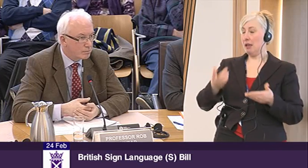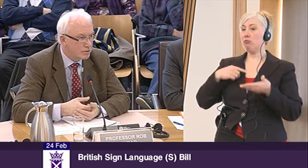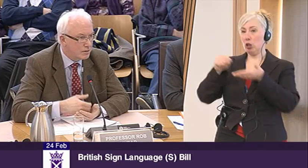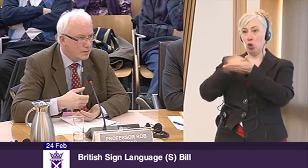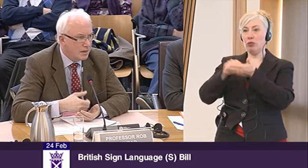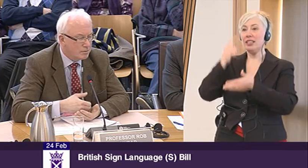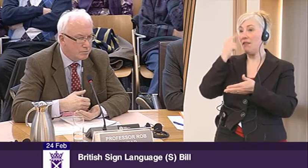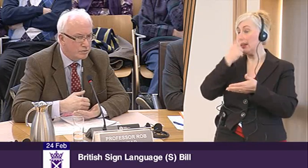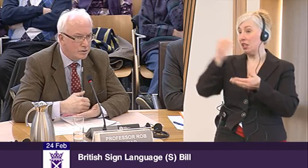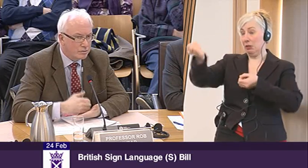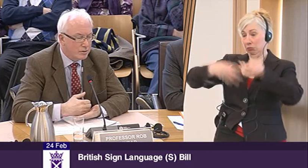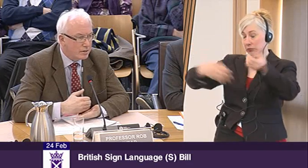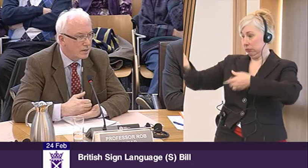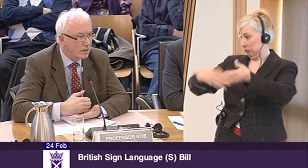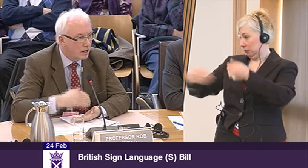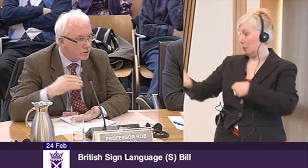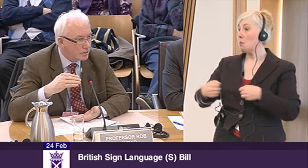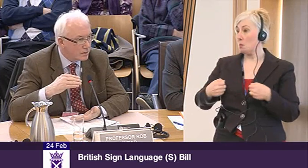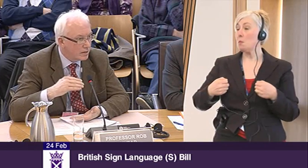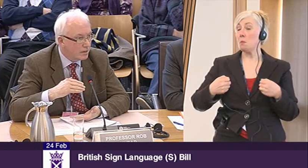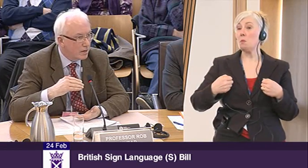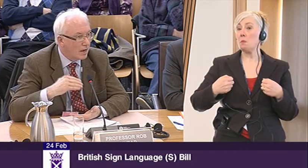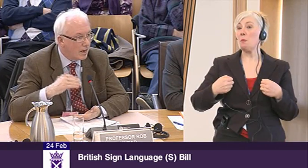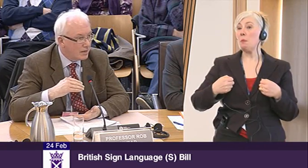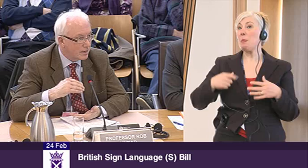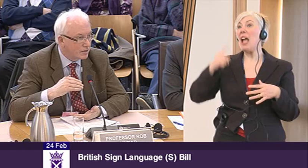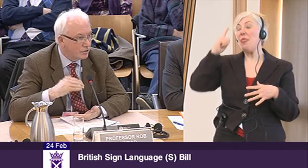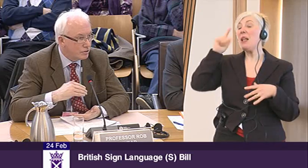show that that is very important.